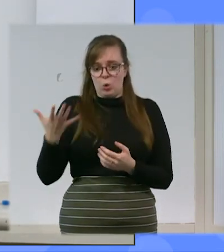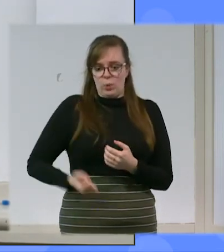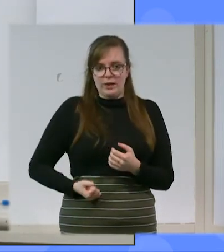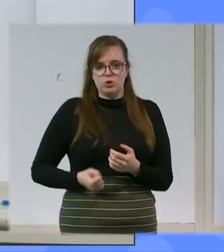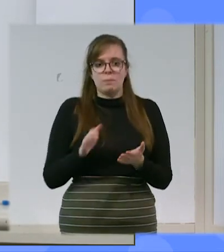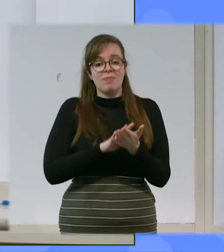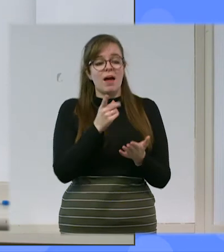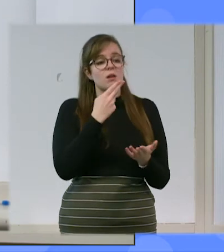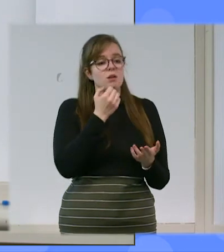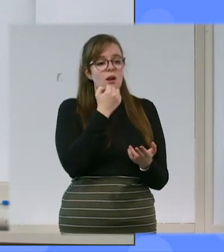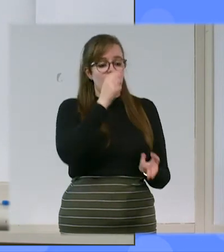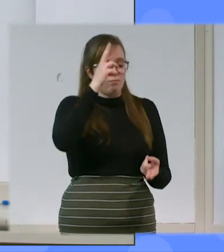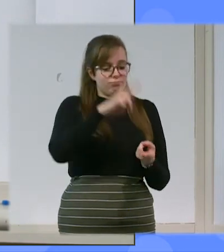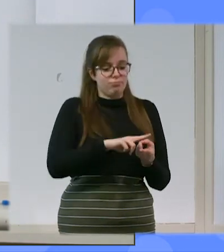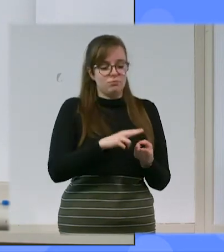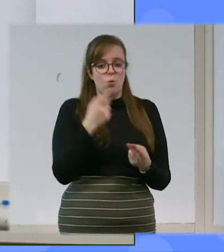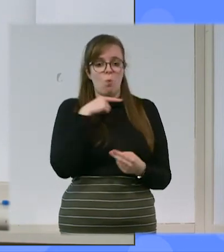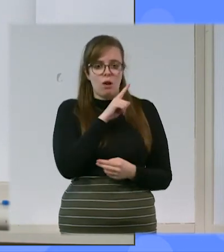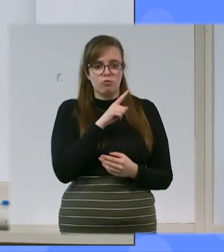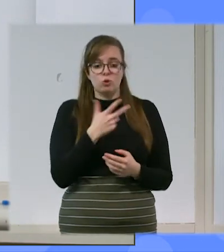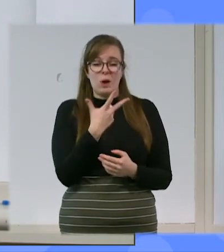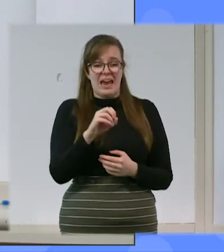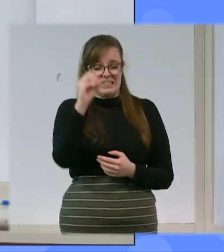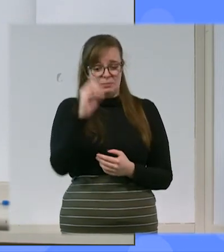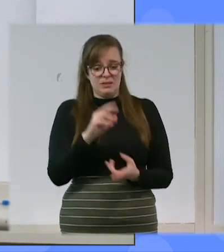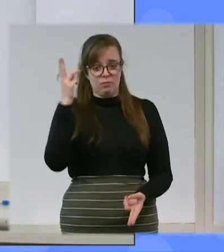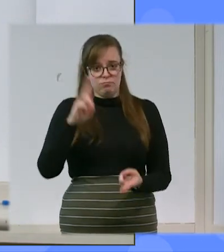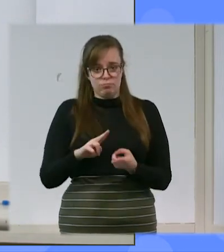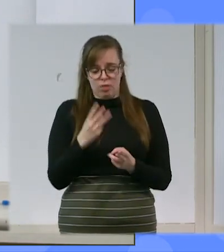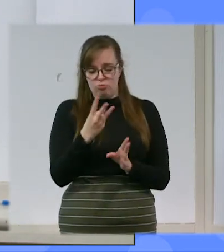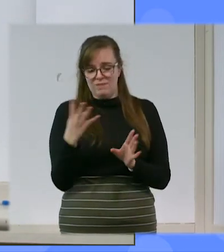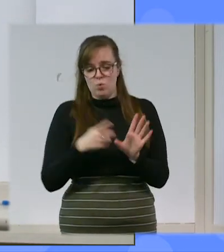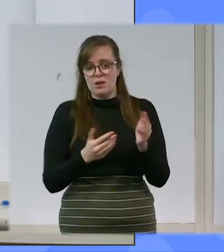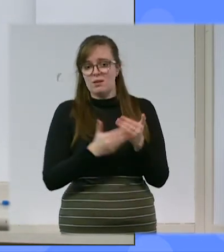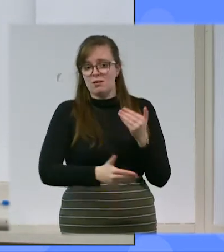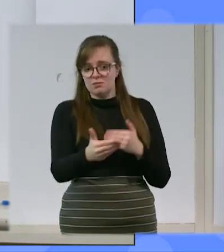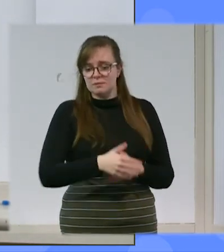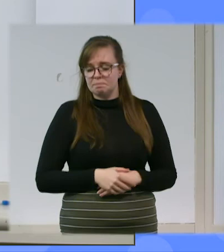80% reduction and of course the following three four years secondly as